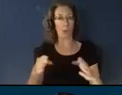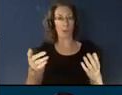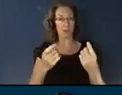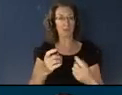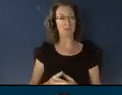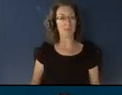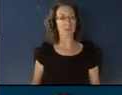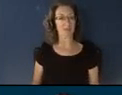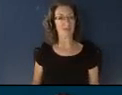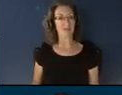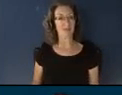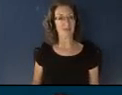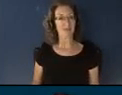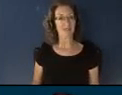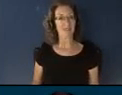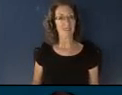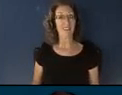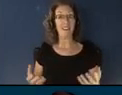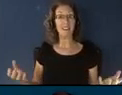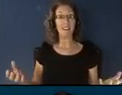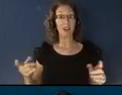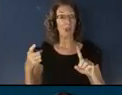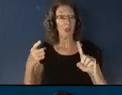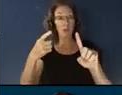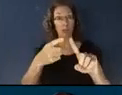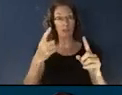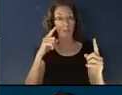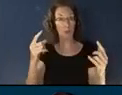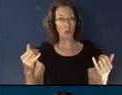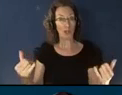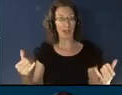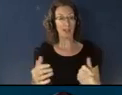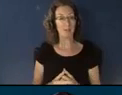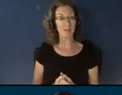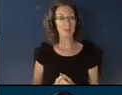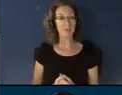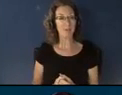So this is our objectives for today's presentation, it's just going to be sort